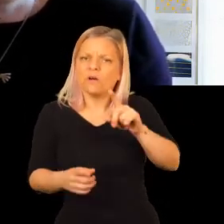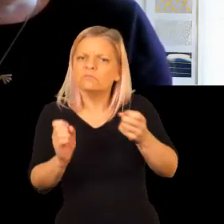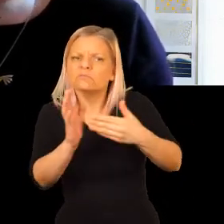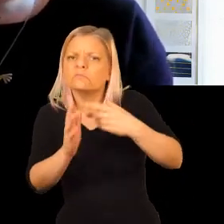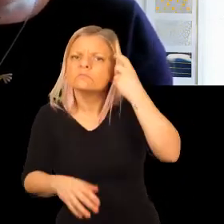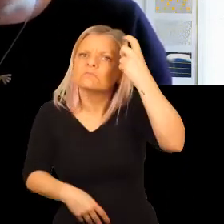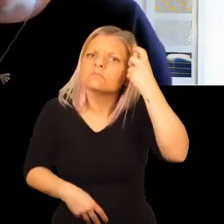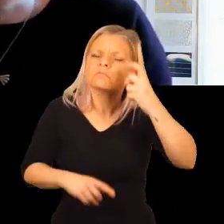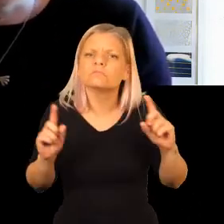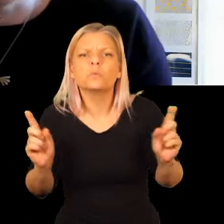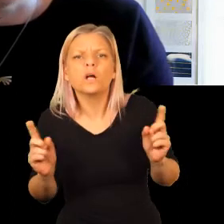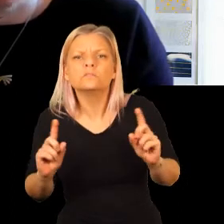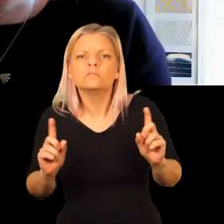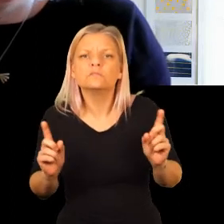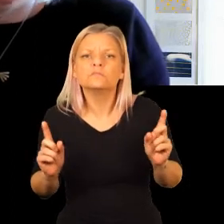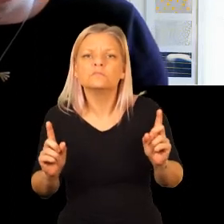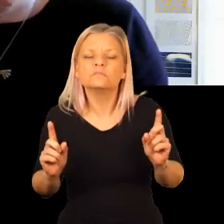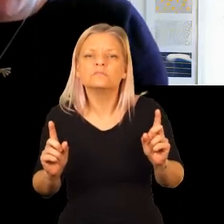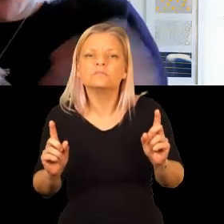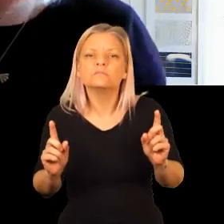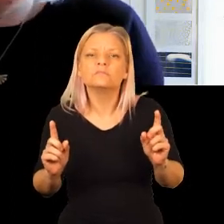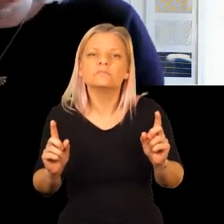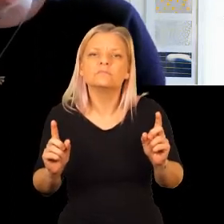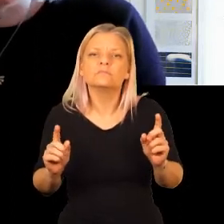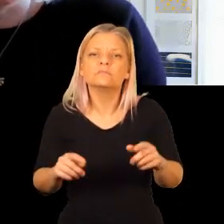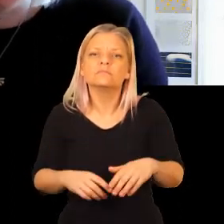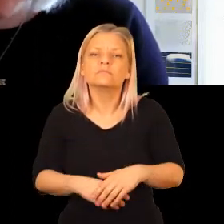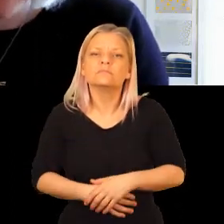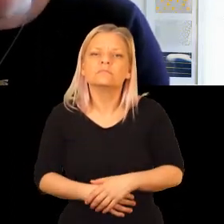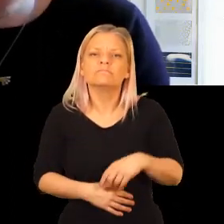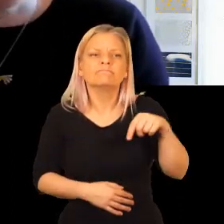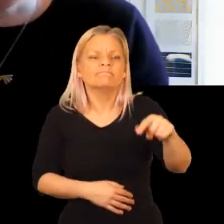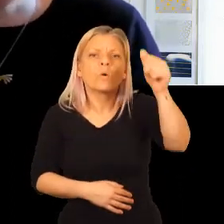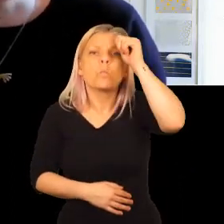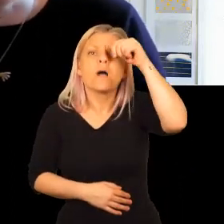you know how to create more opportunities for that to happen in scotland today but also thinking